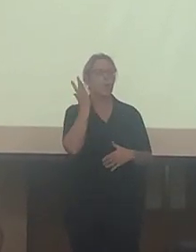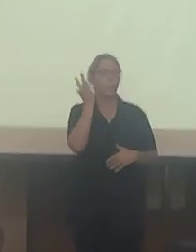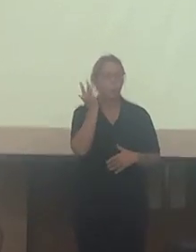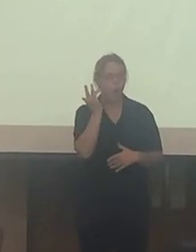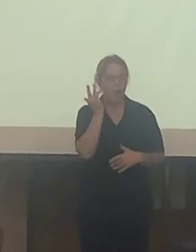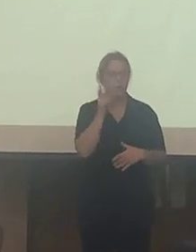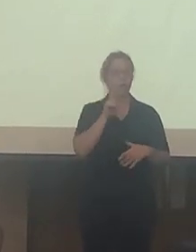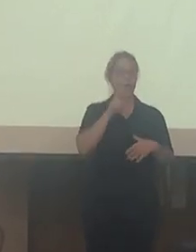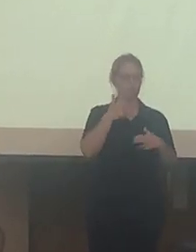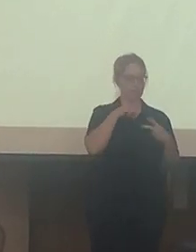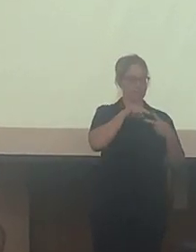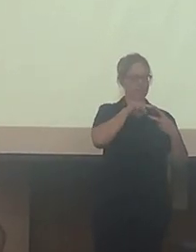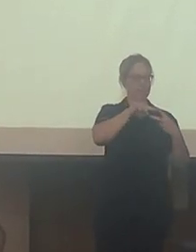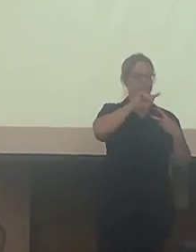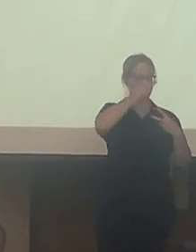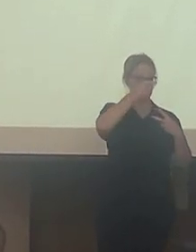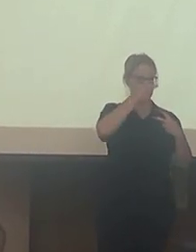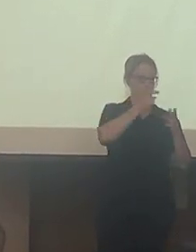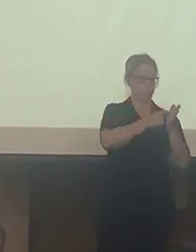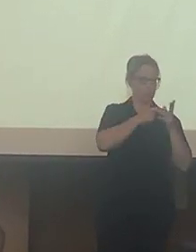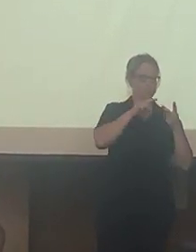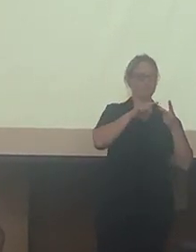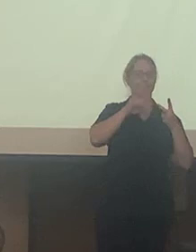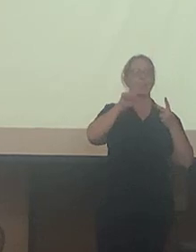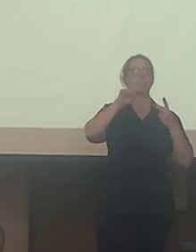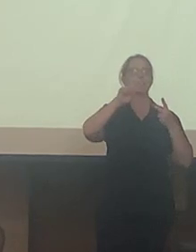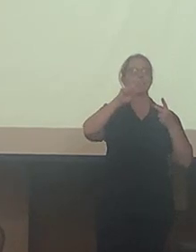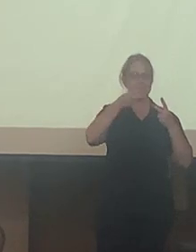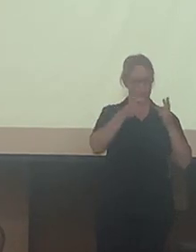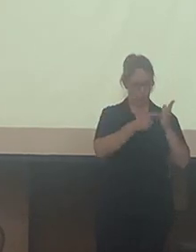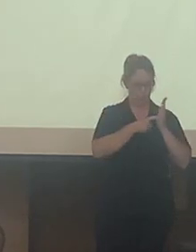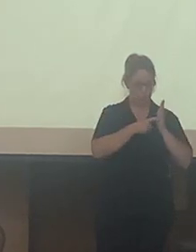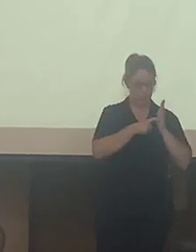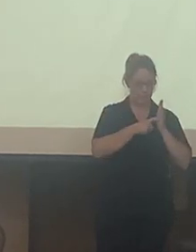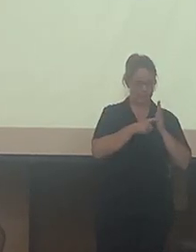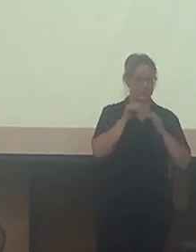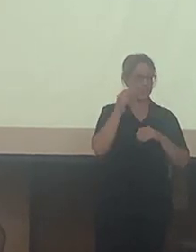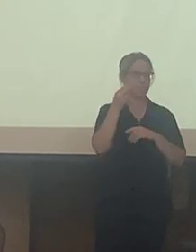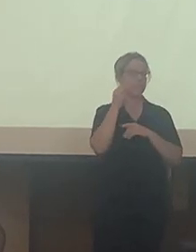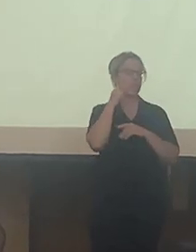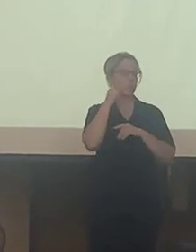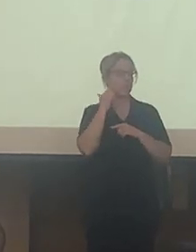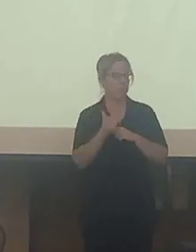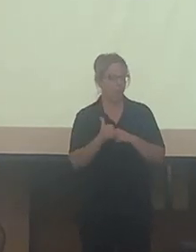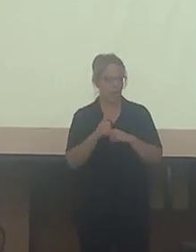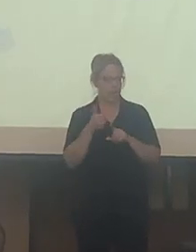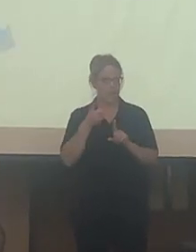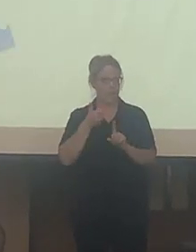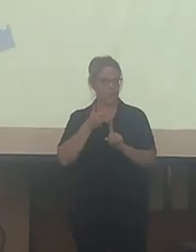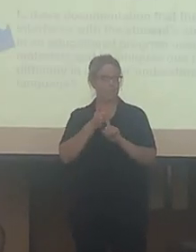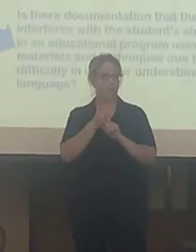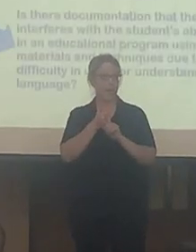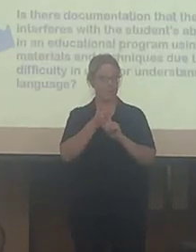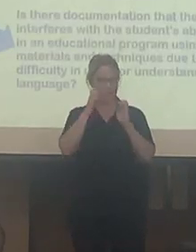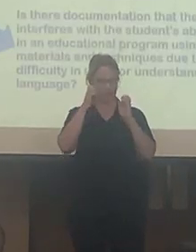of the federal law does does the hearing loss impact the educational access needed whatever